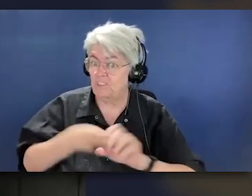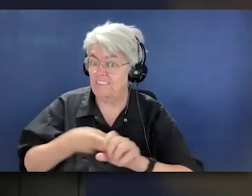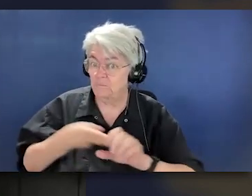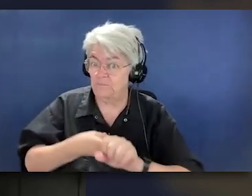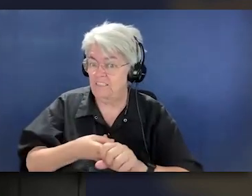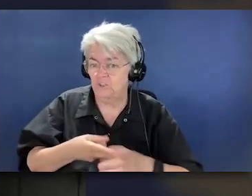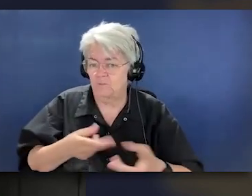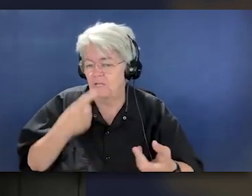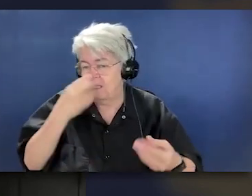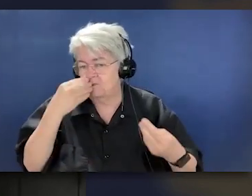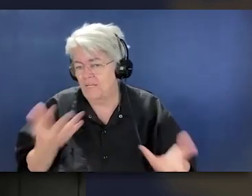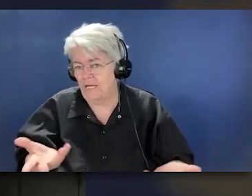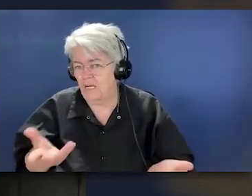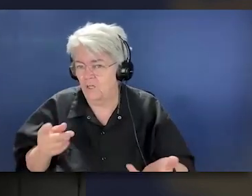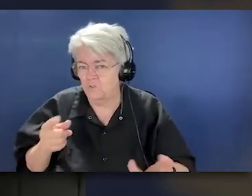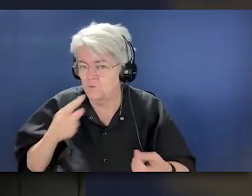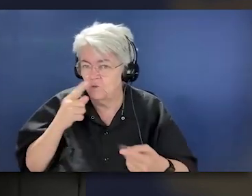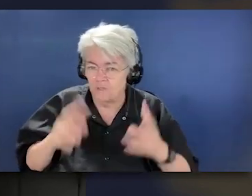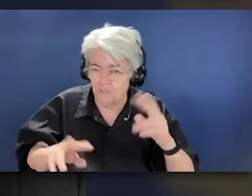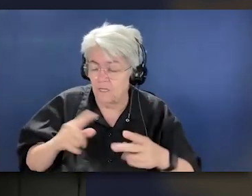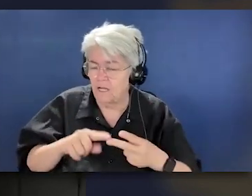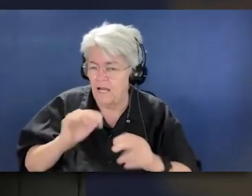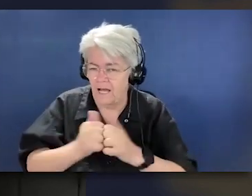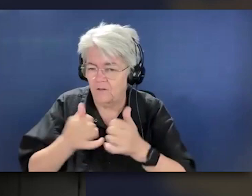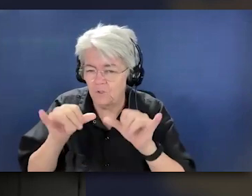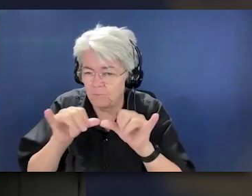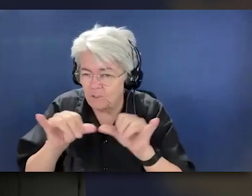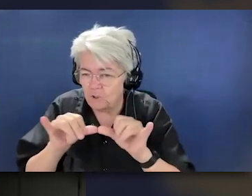nobody wants to do that either—how do you measure the learning if they’re not